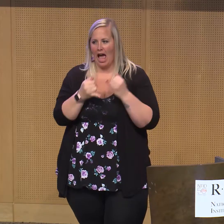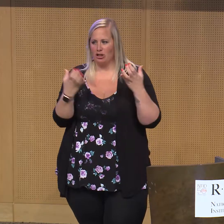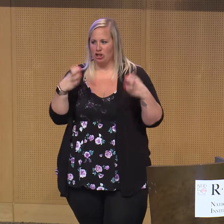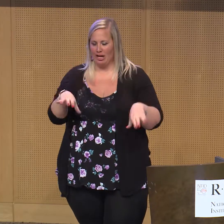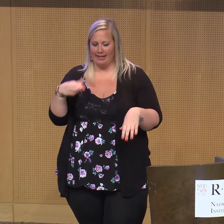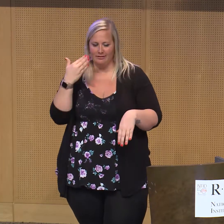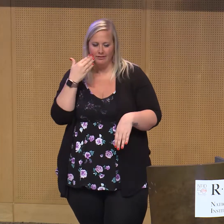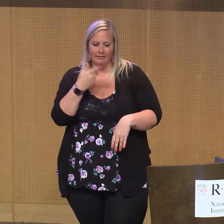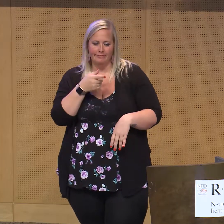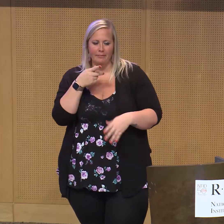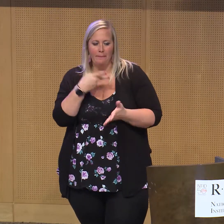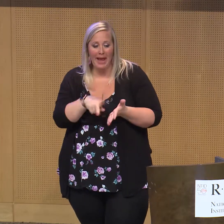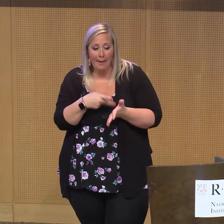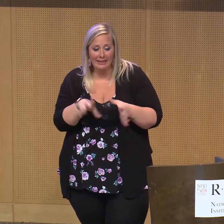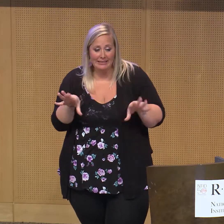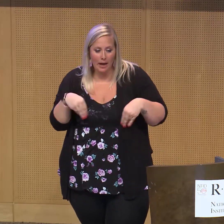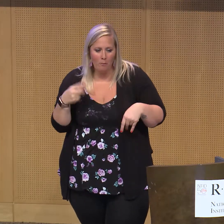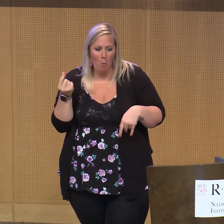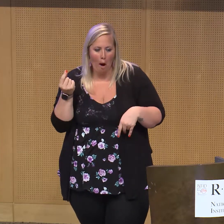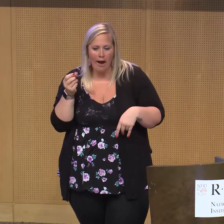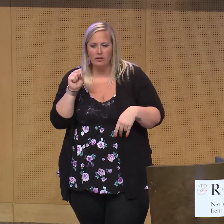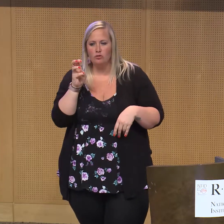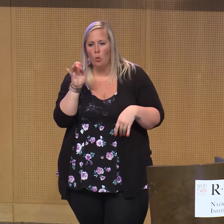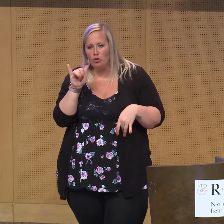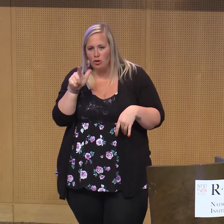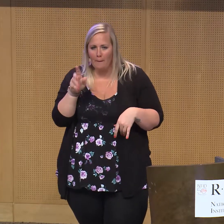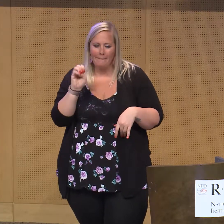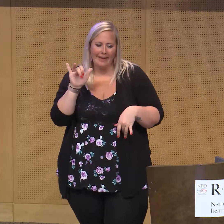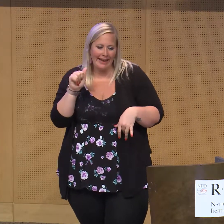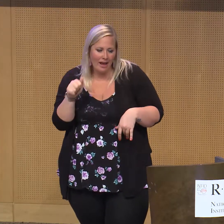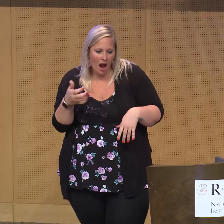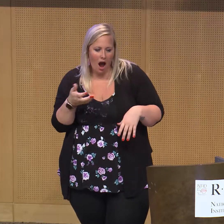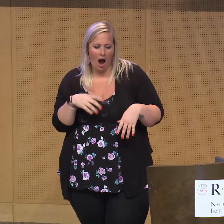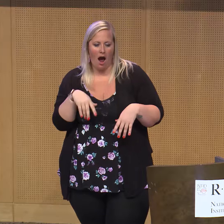So the footer is my last chance-- the forms of payment that are accepted,